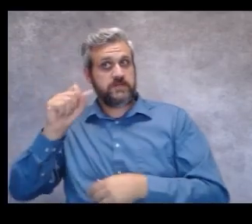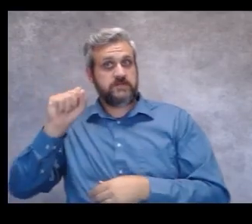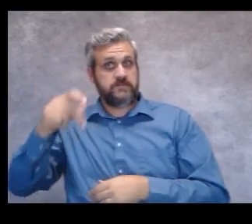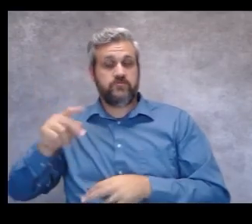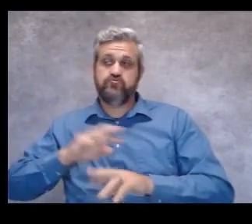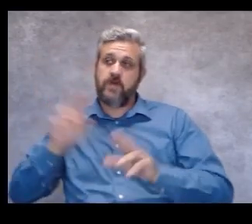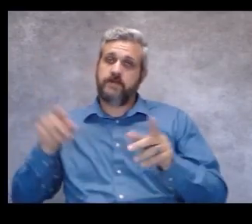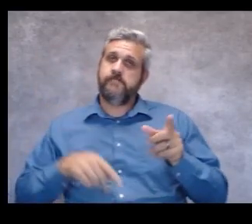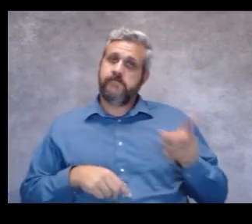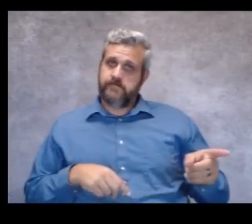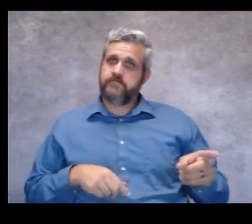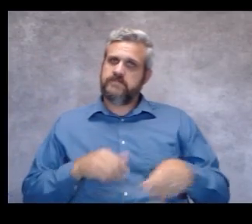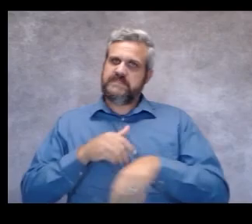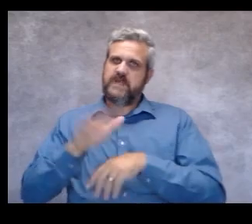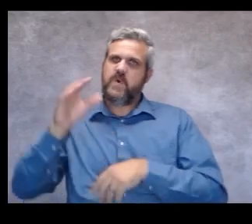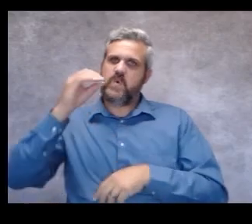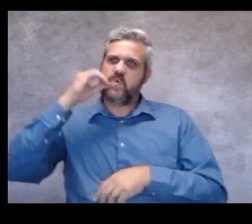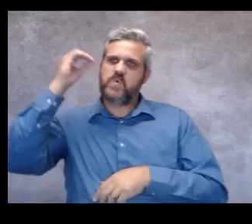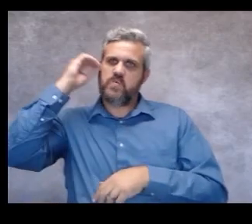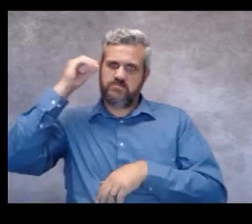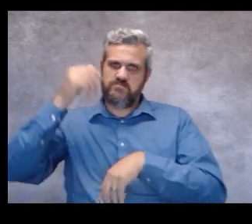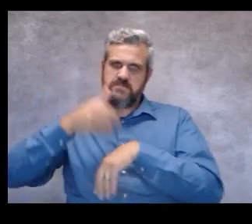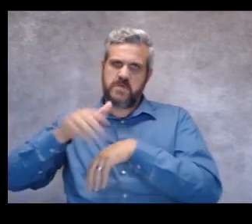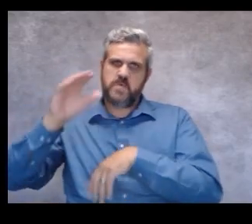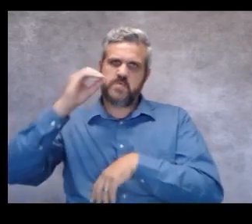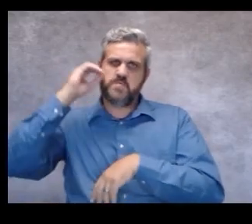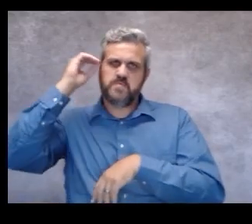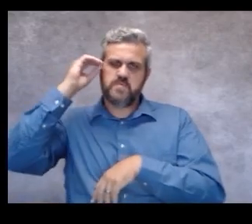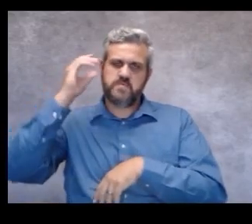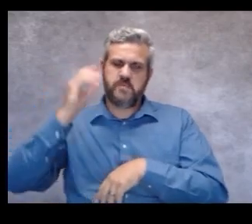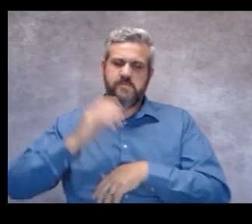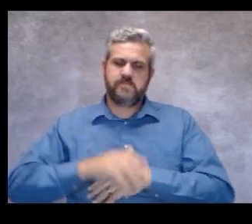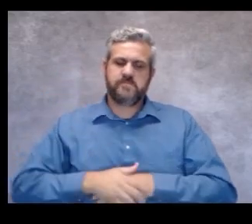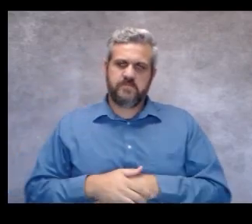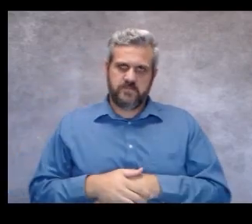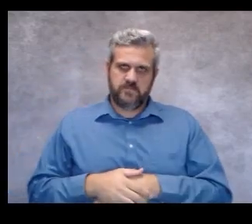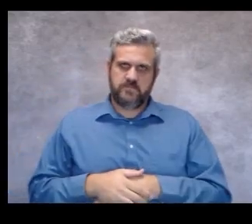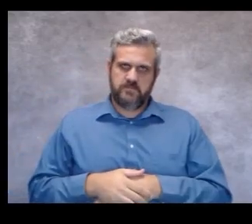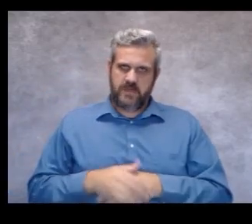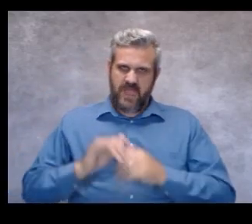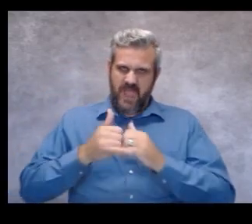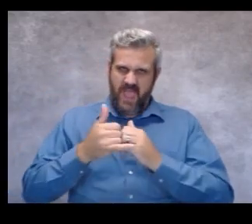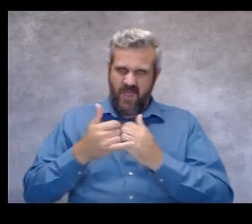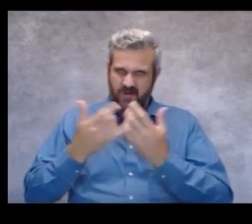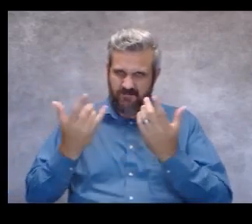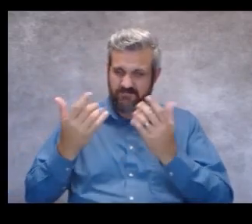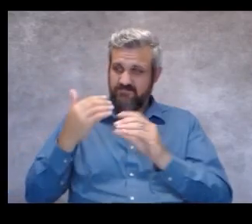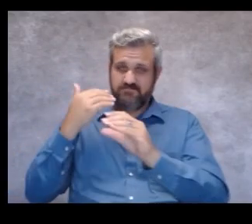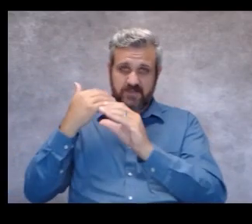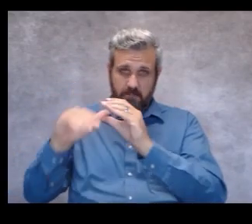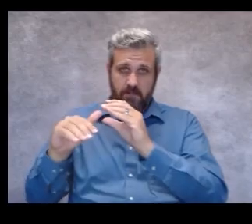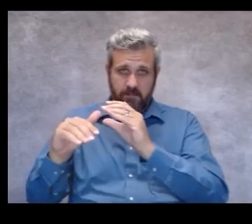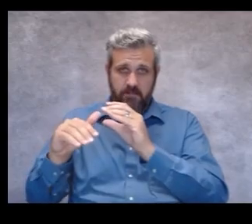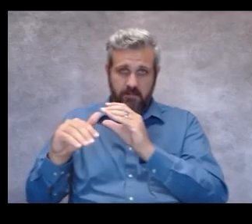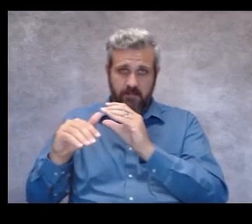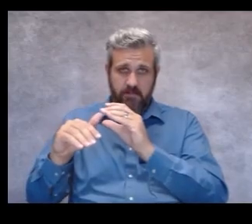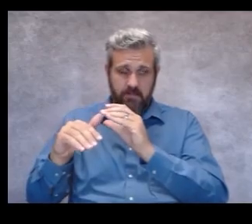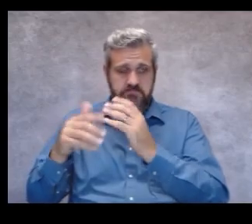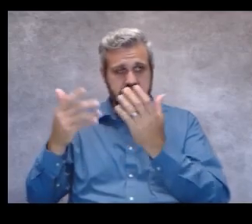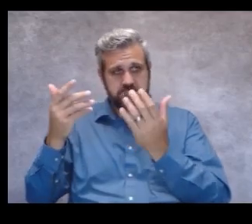is ready or will be sent home using such communications as an email or